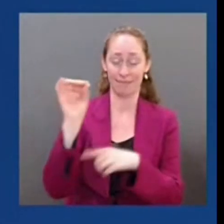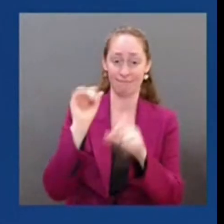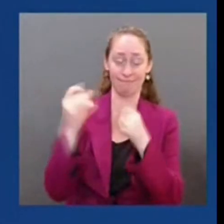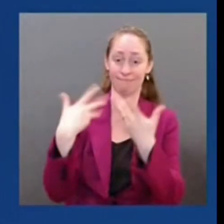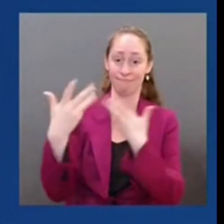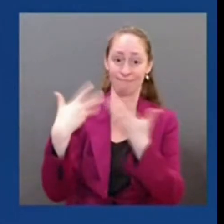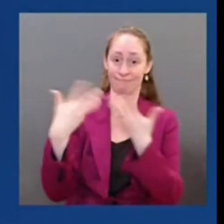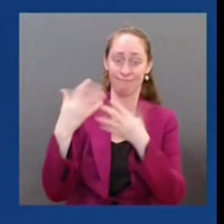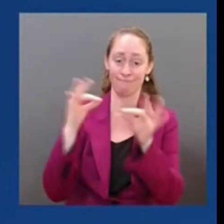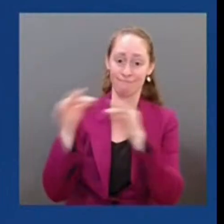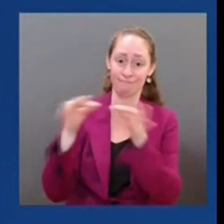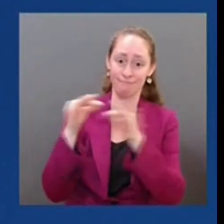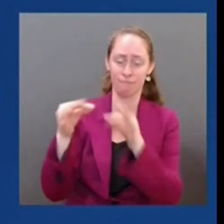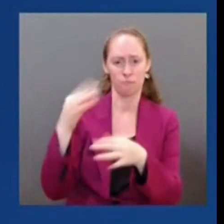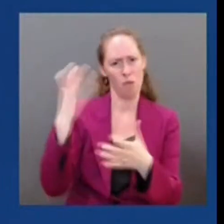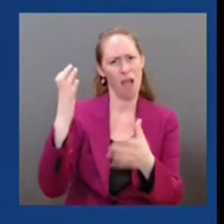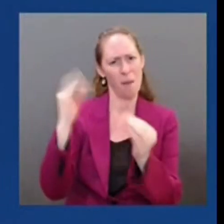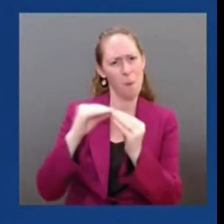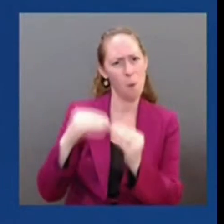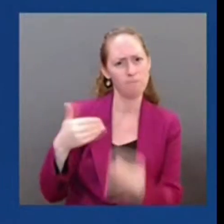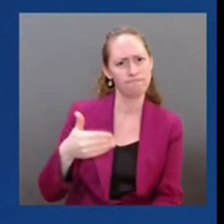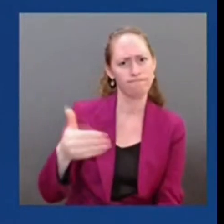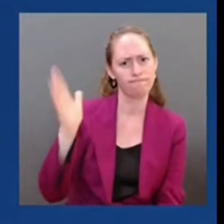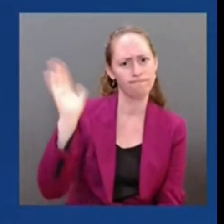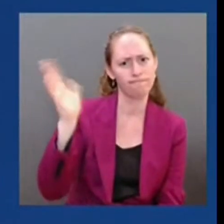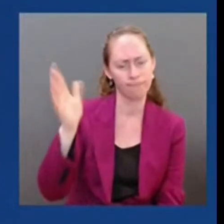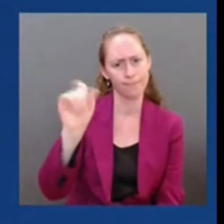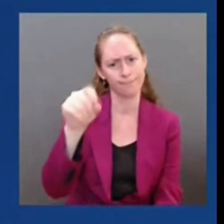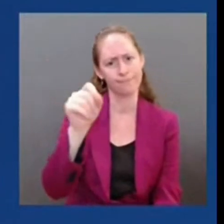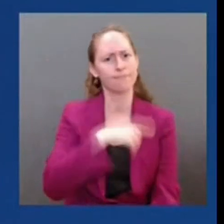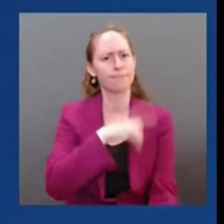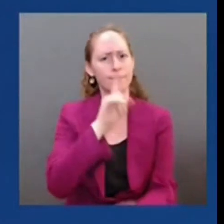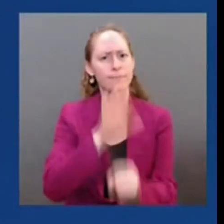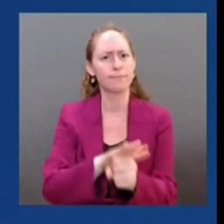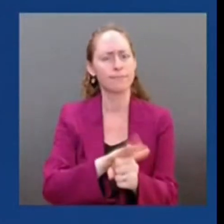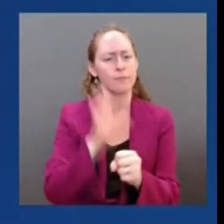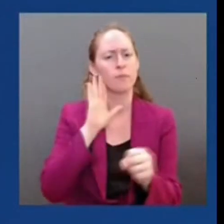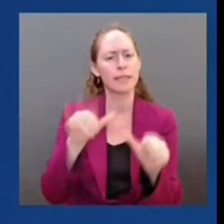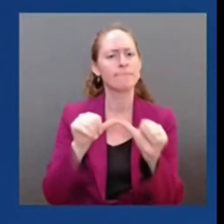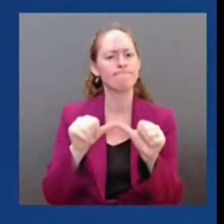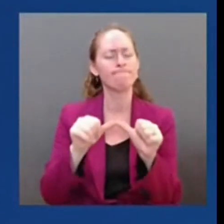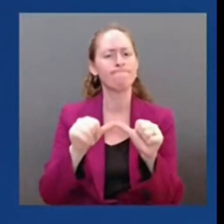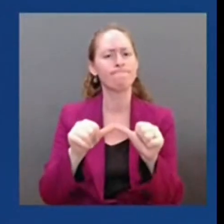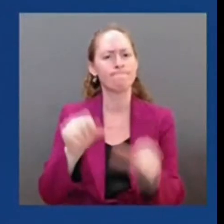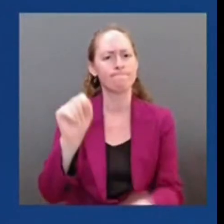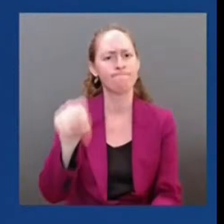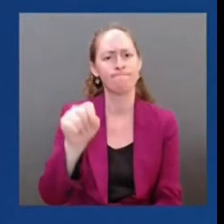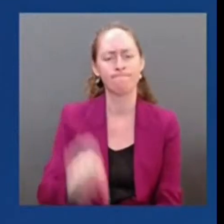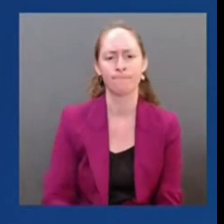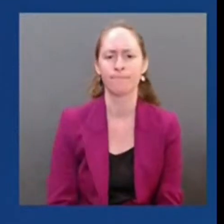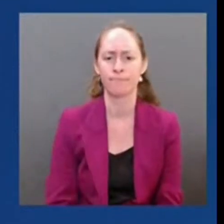SO, WE HAVE BEEN OUT THERE, BUT WE WANT TO DO MORE OF THE BRIEFINGS.